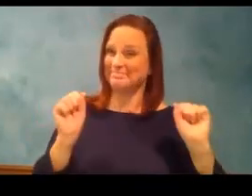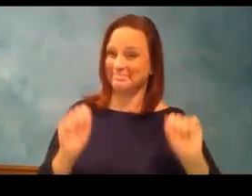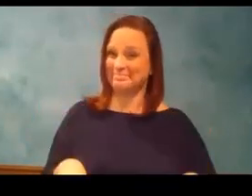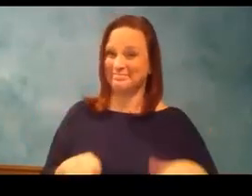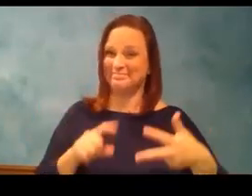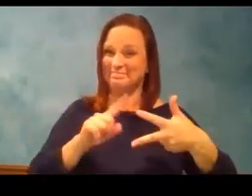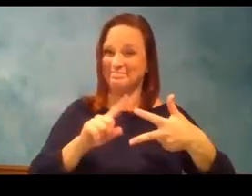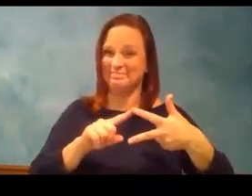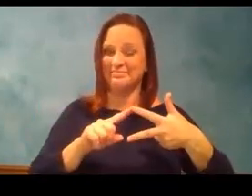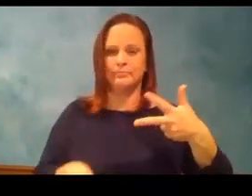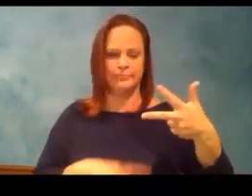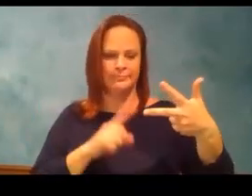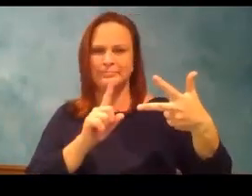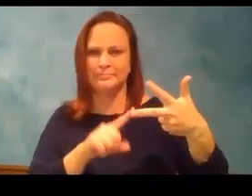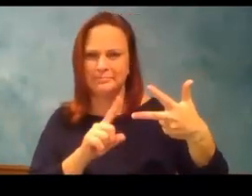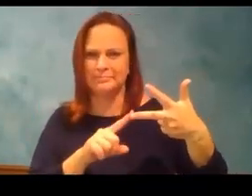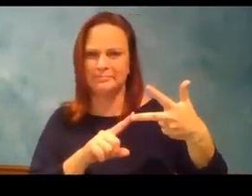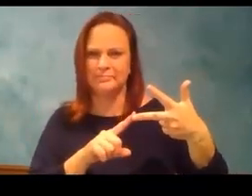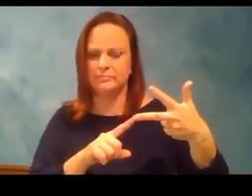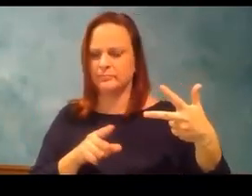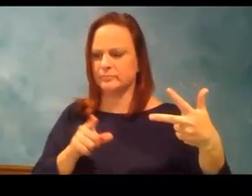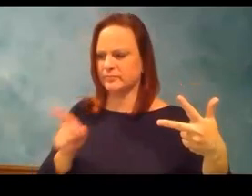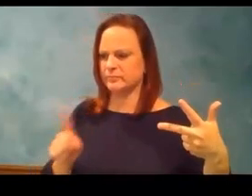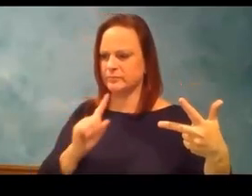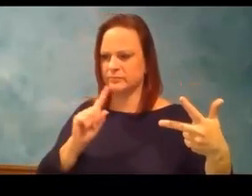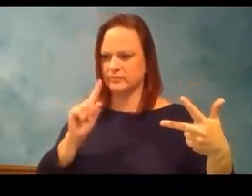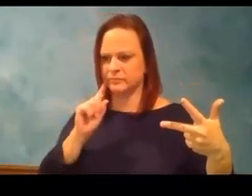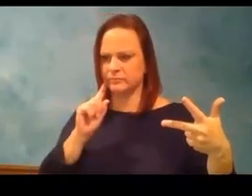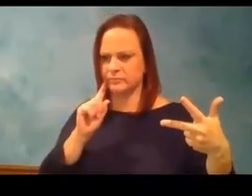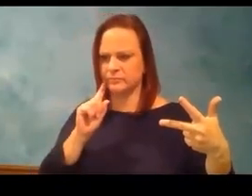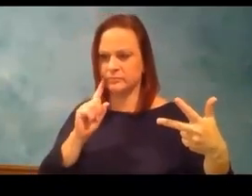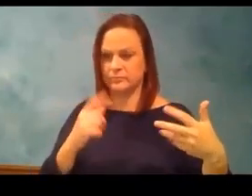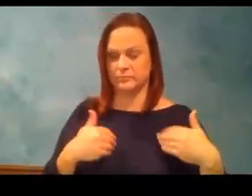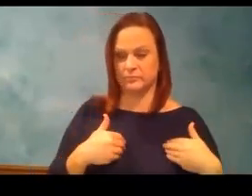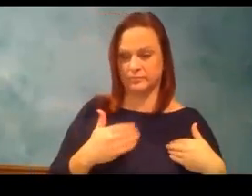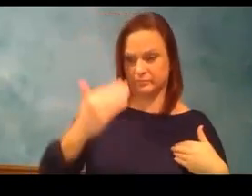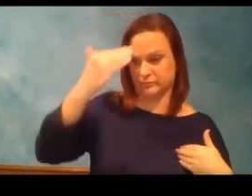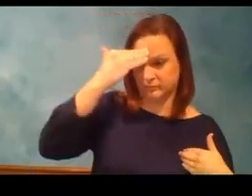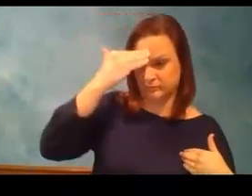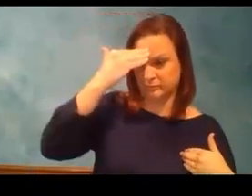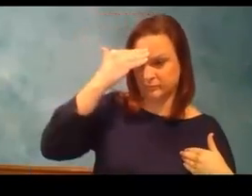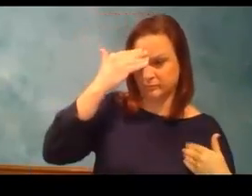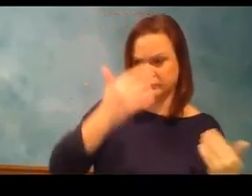Yep, we can. She's not Deaf, and then the last one: She